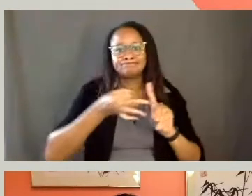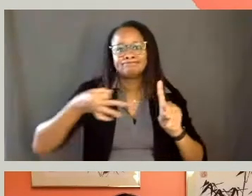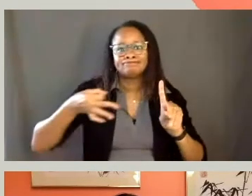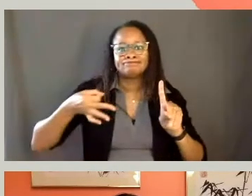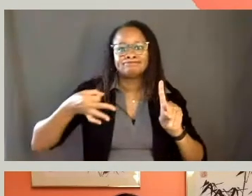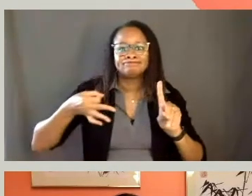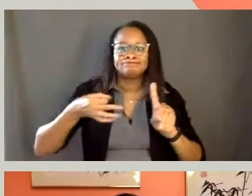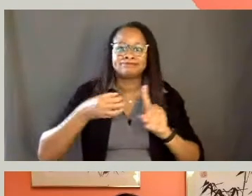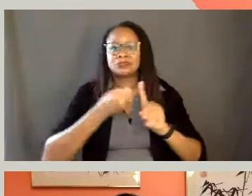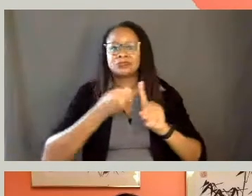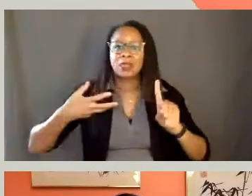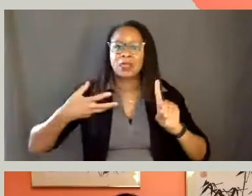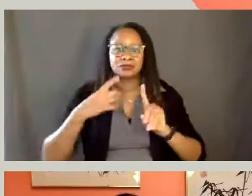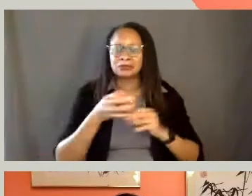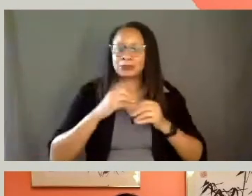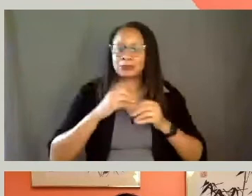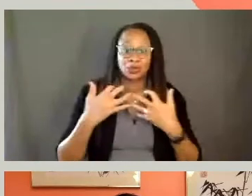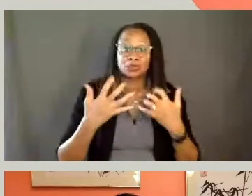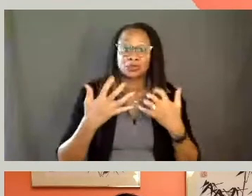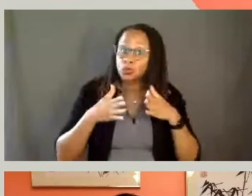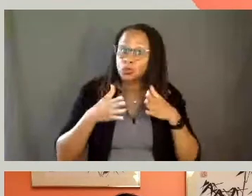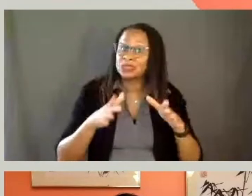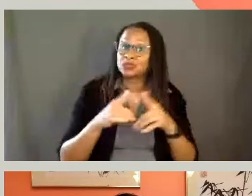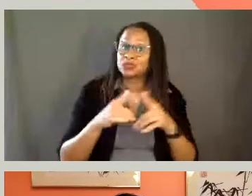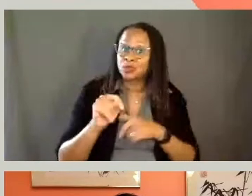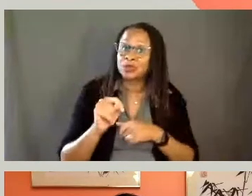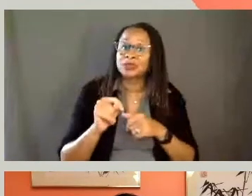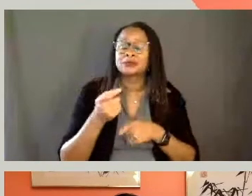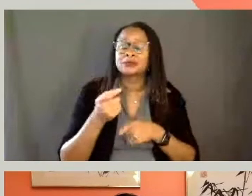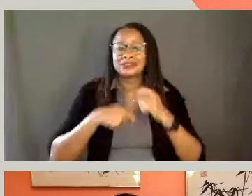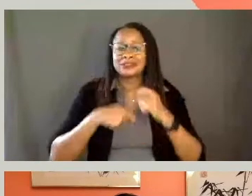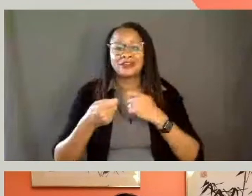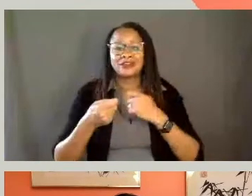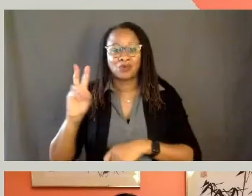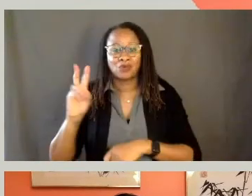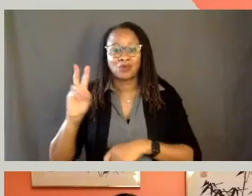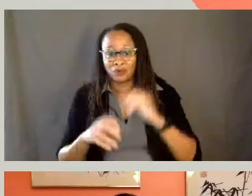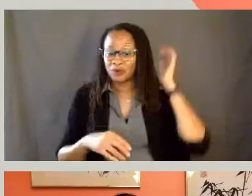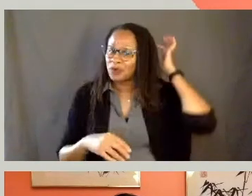but, you know, there are ways to do that with cards and whatnot. So that was one of the big challenges.